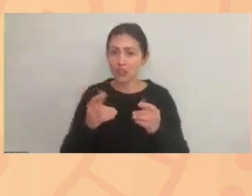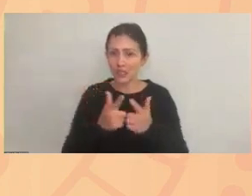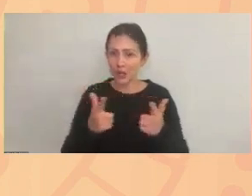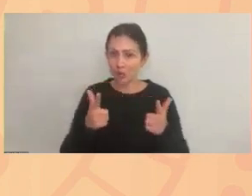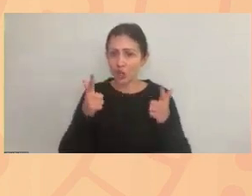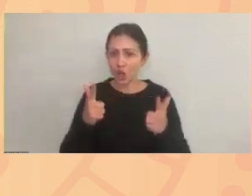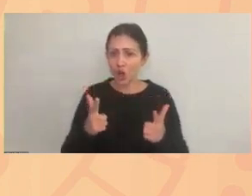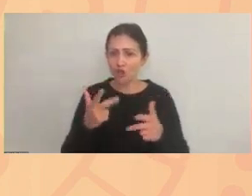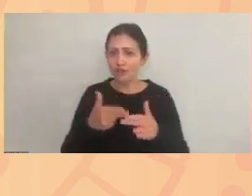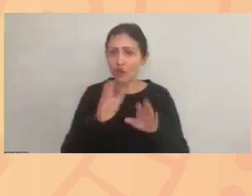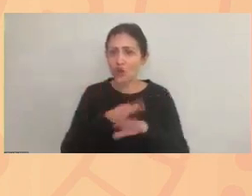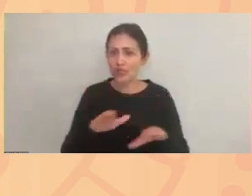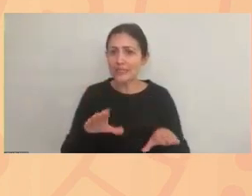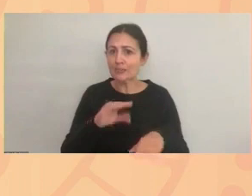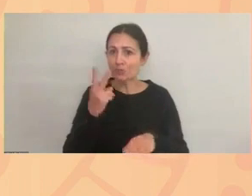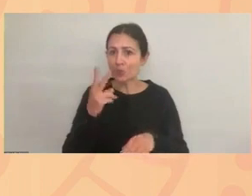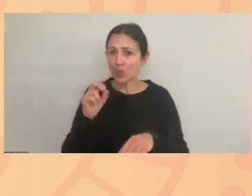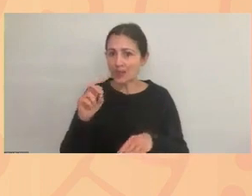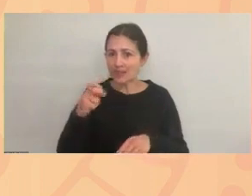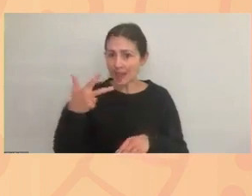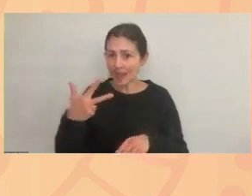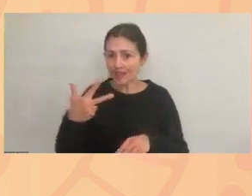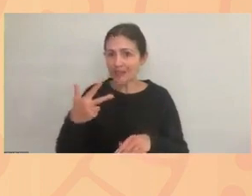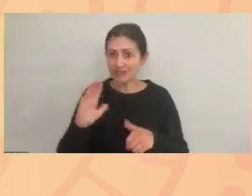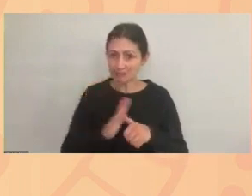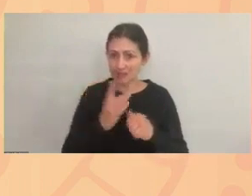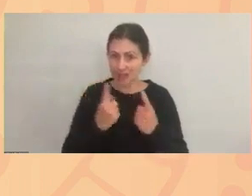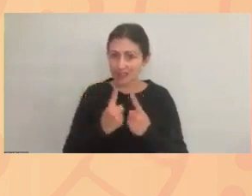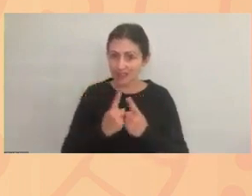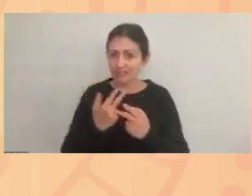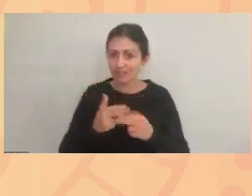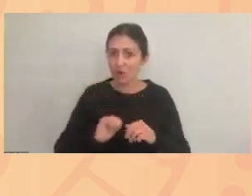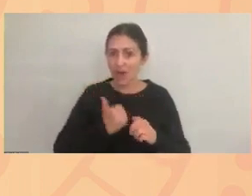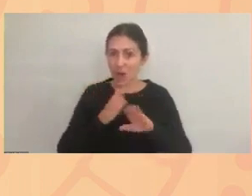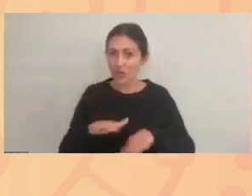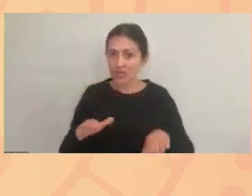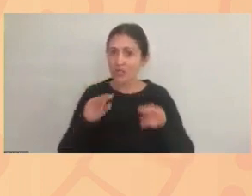you know, that the main thing we learn our kids from the smallest to the oldest, you know.